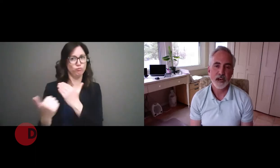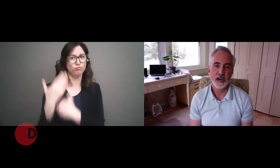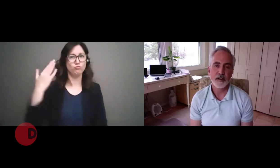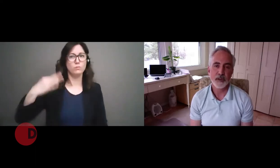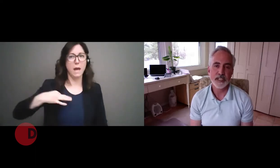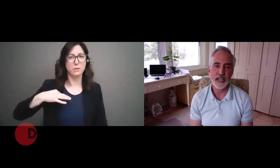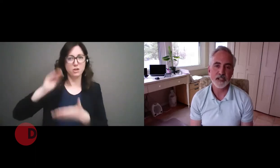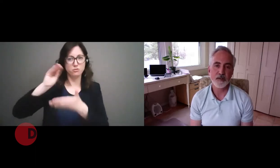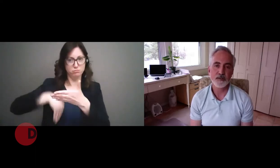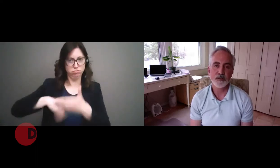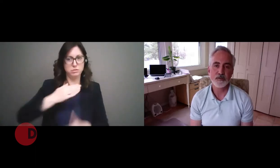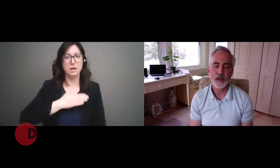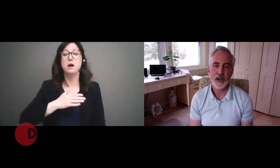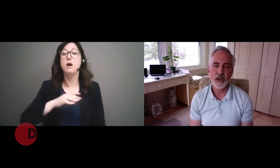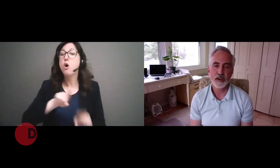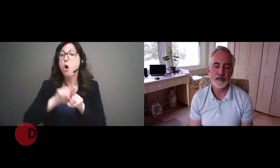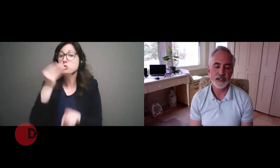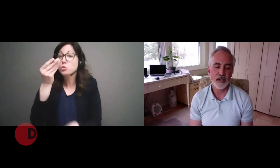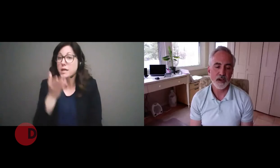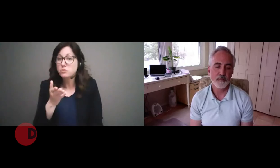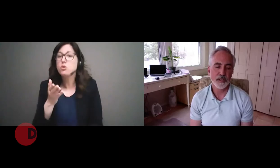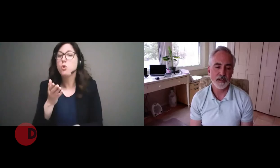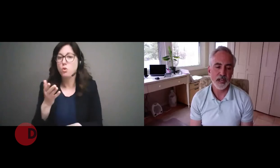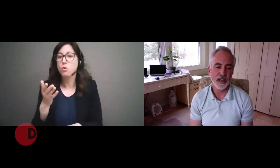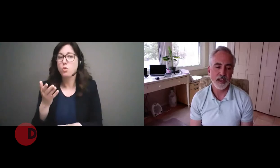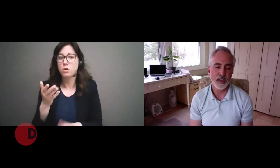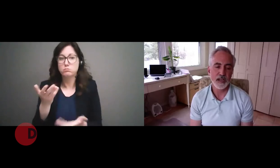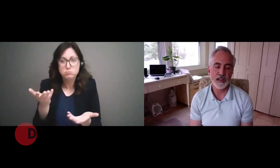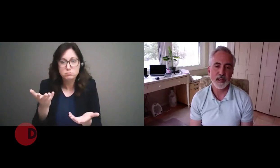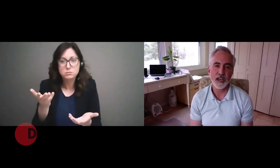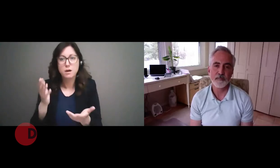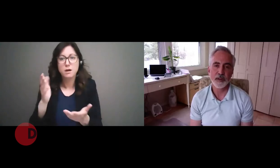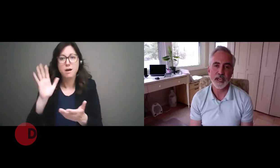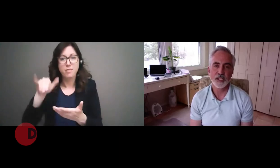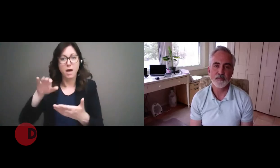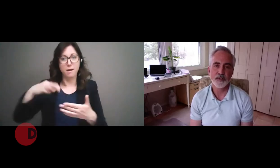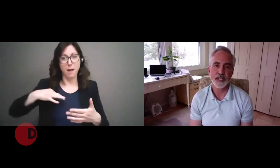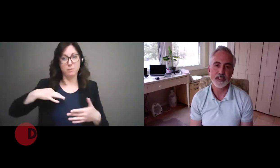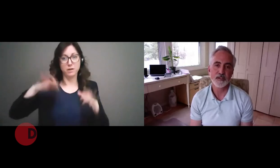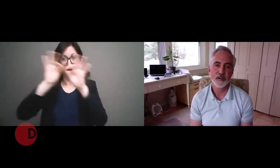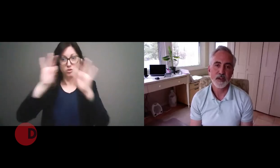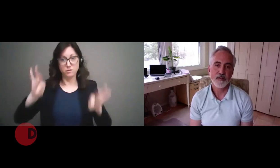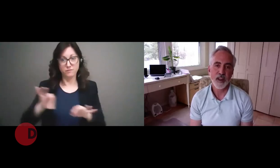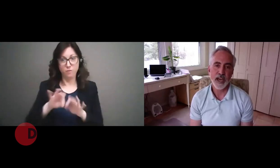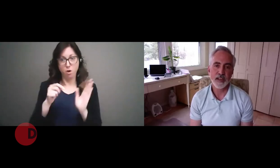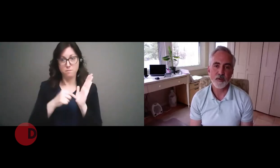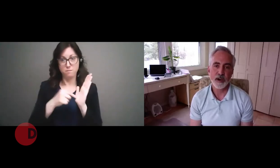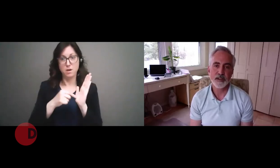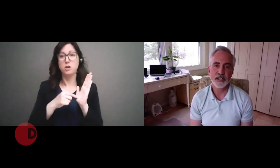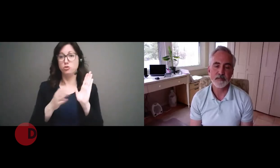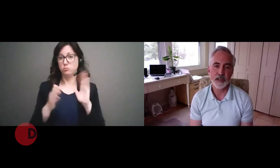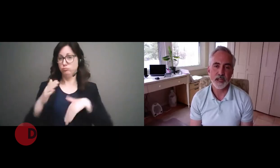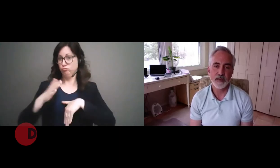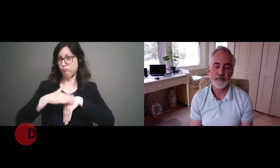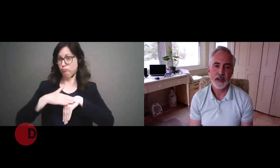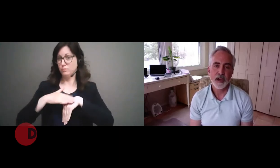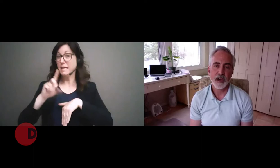On the application form you will be able to mark that you have a disability.